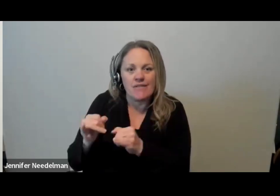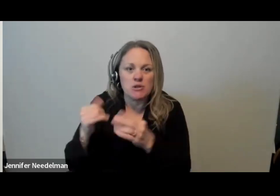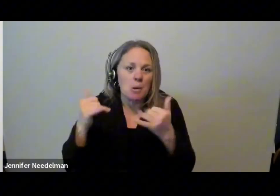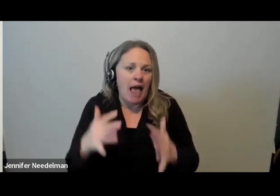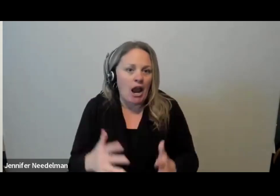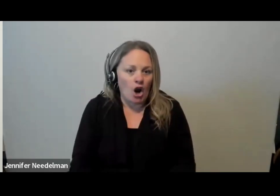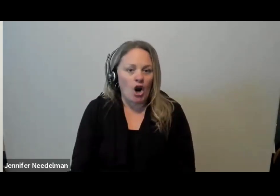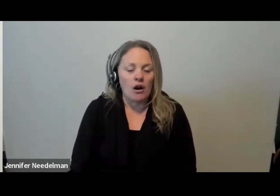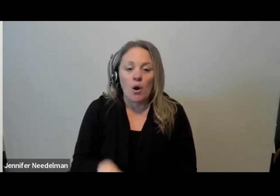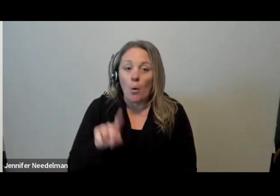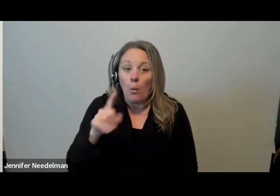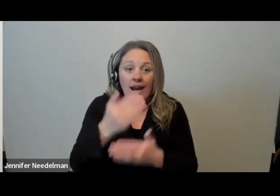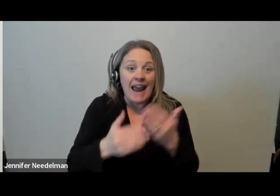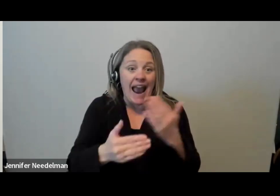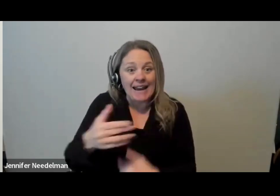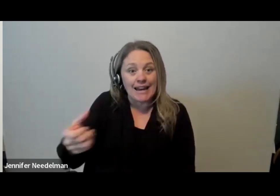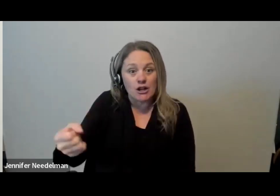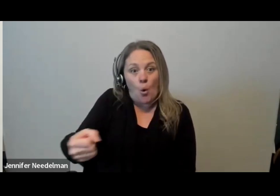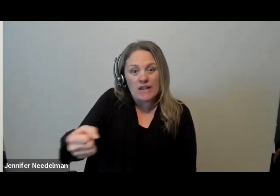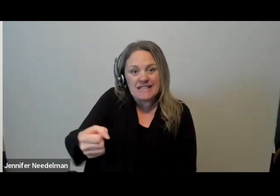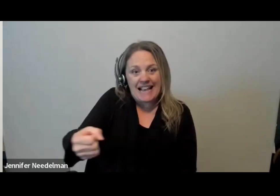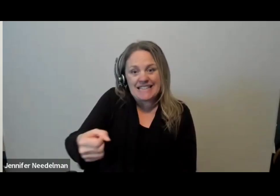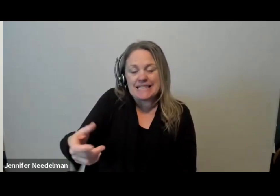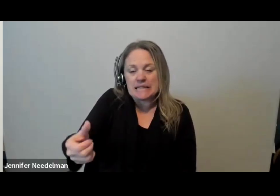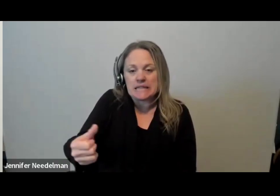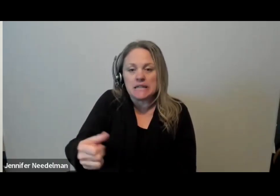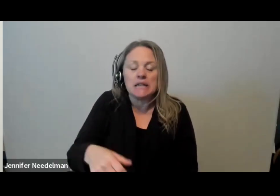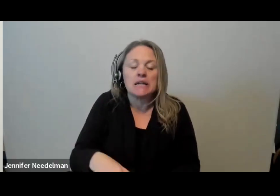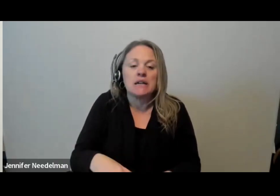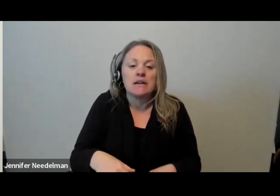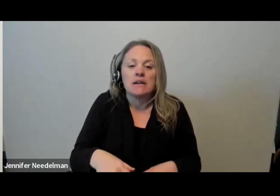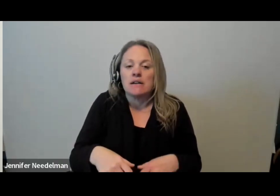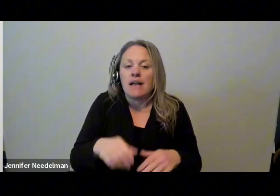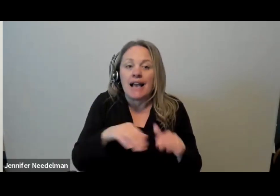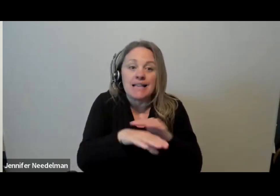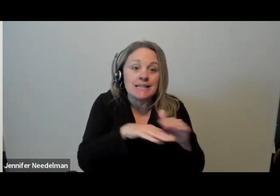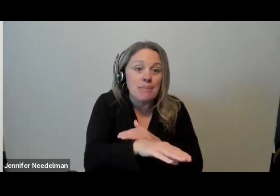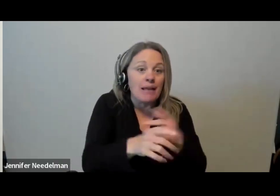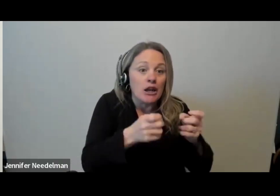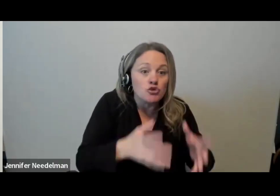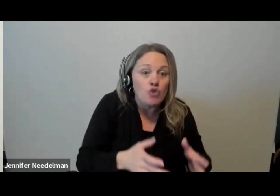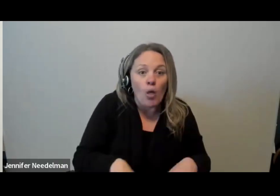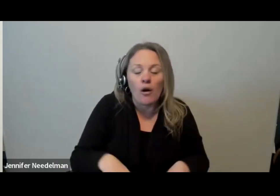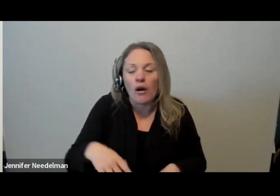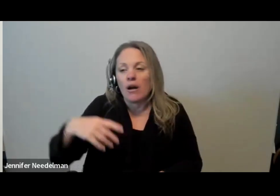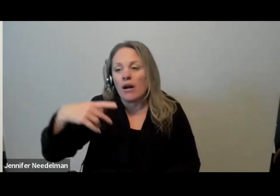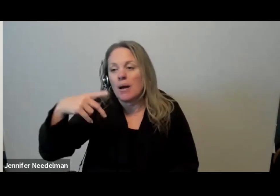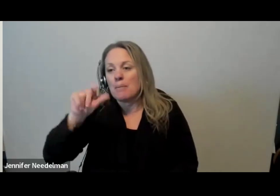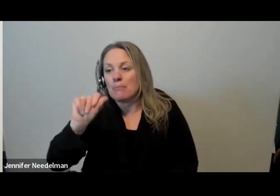They're one-handed joysticks, they're accessibility controller for Microsoft, there's one for PlayStation, it's different on Steam